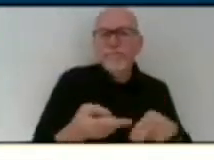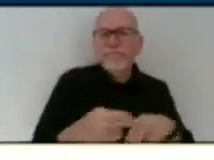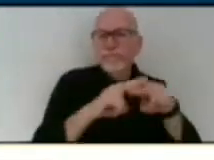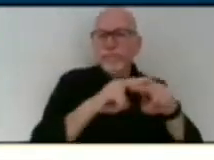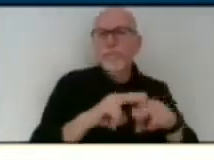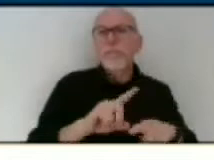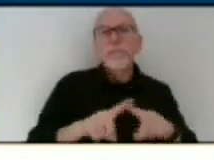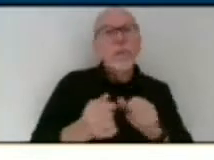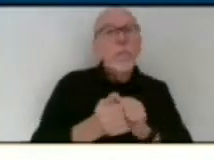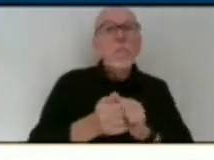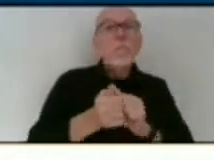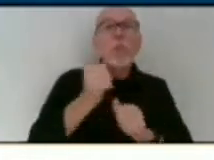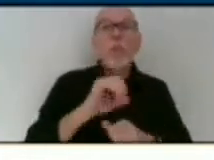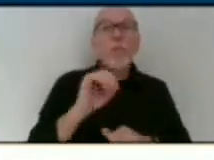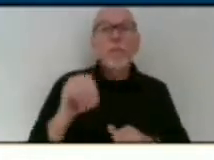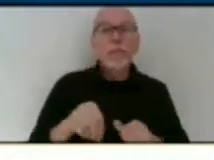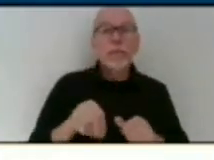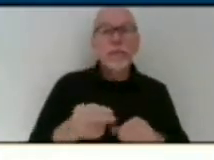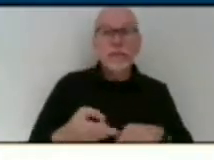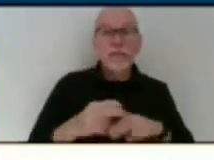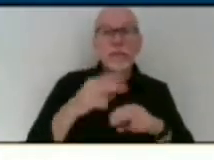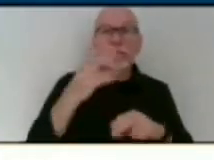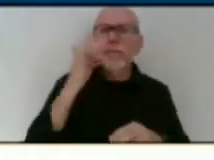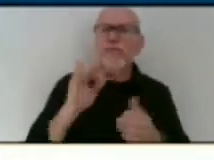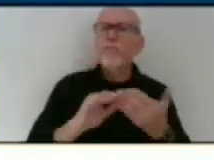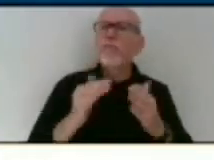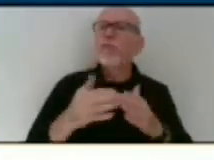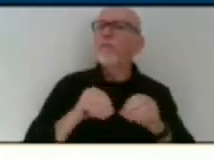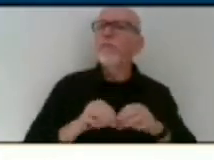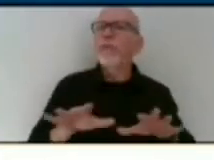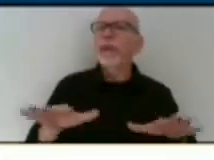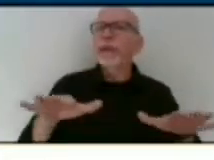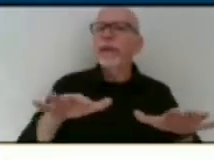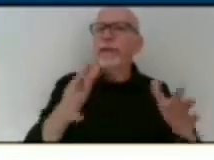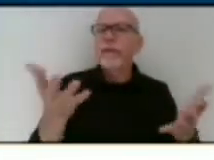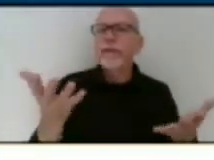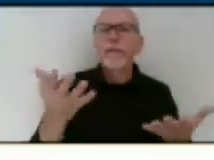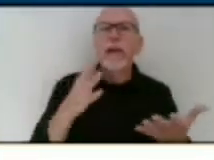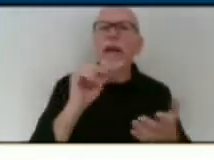the increase is a result of community spread and pandemic fatigue. We're